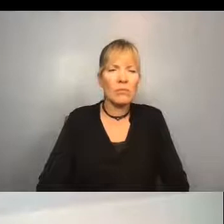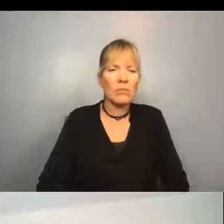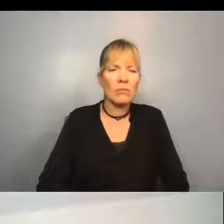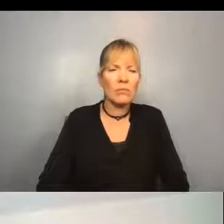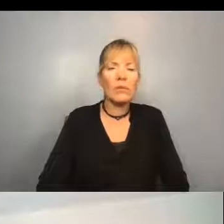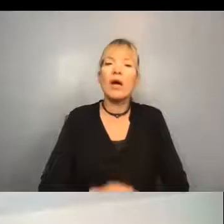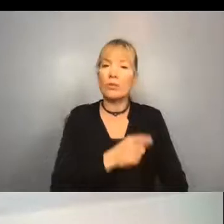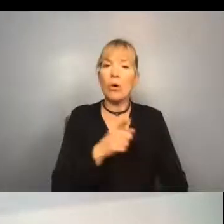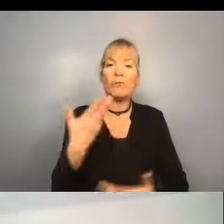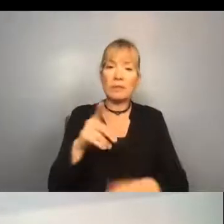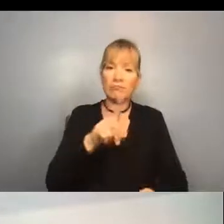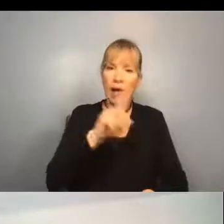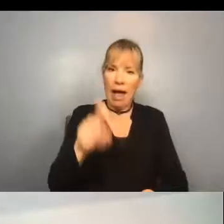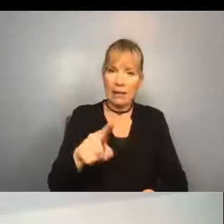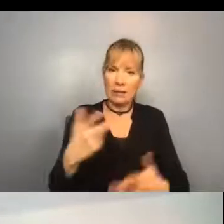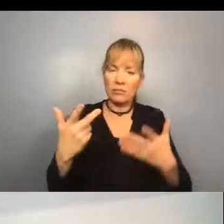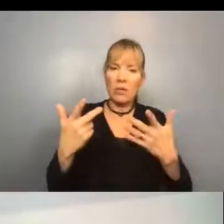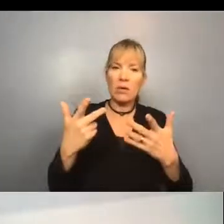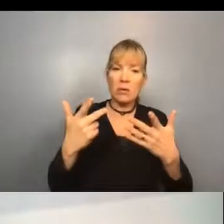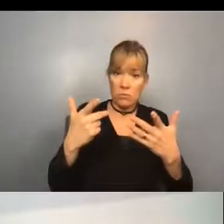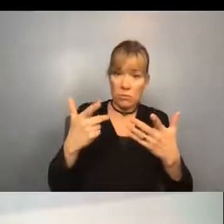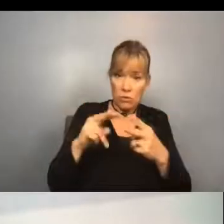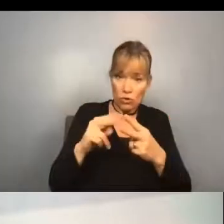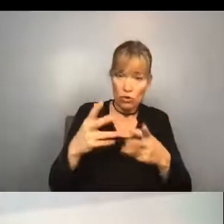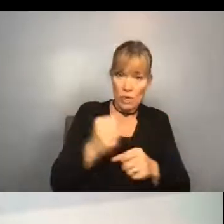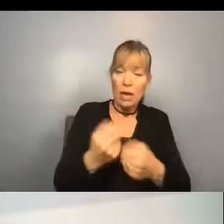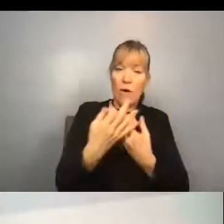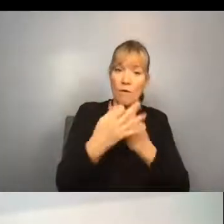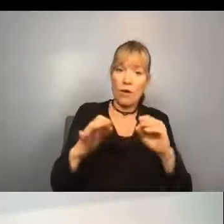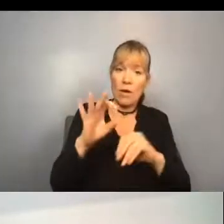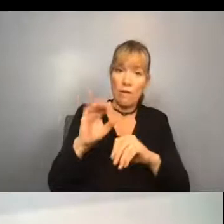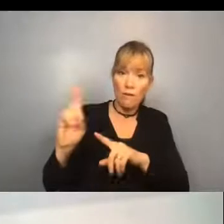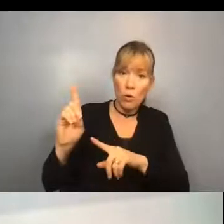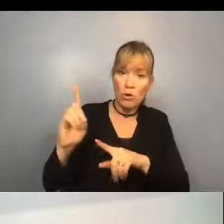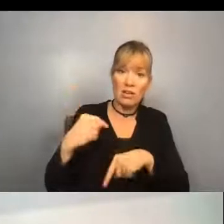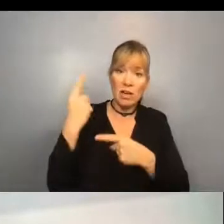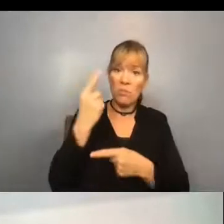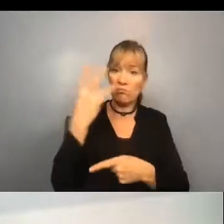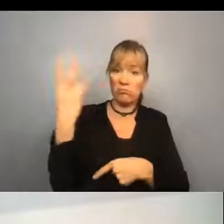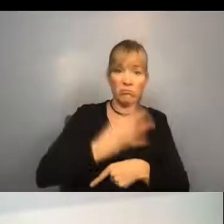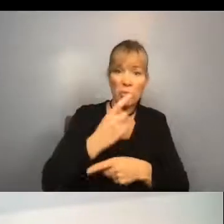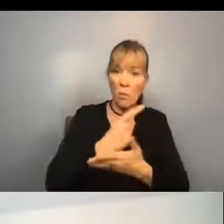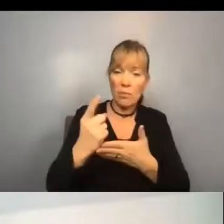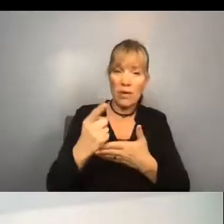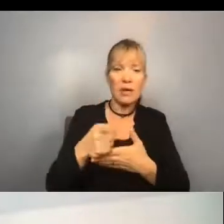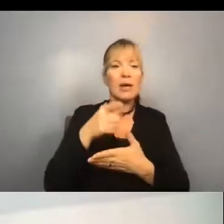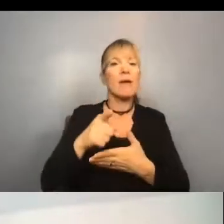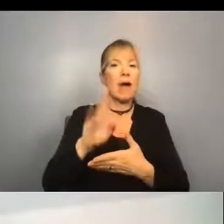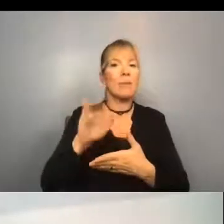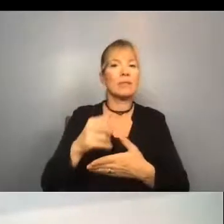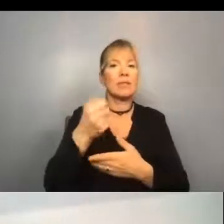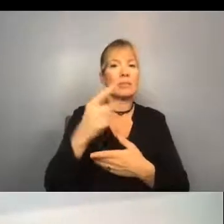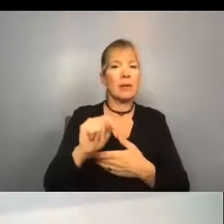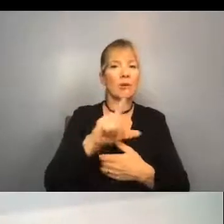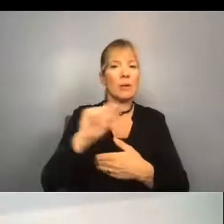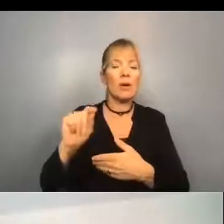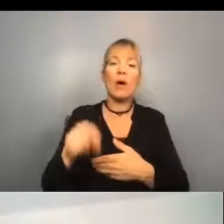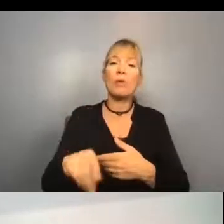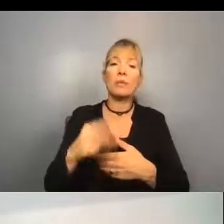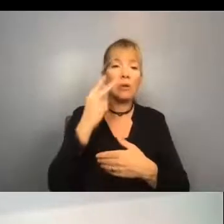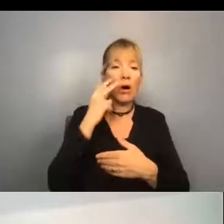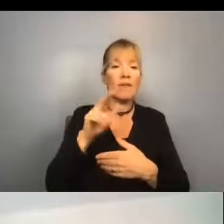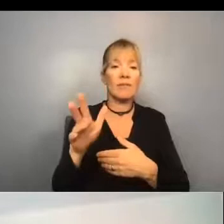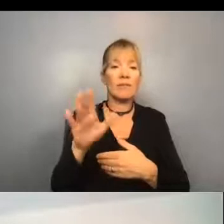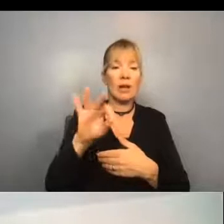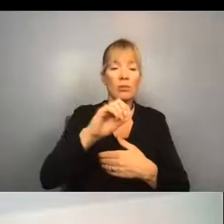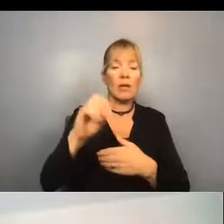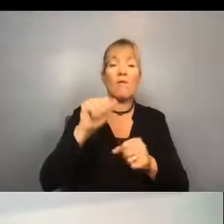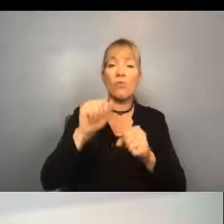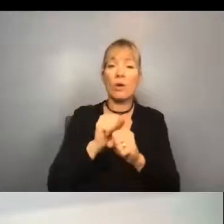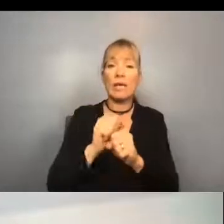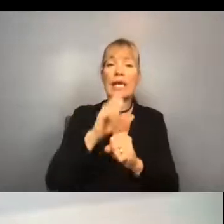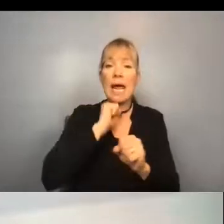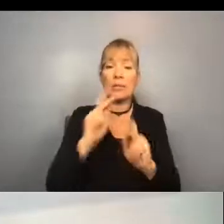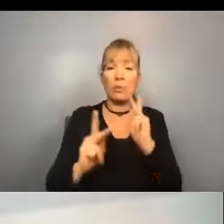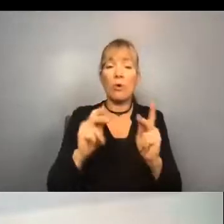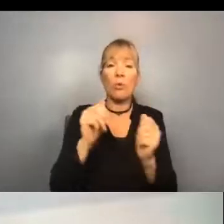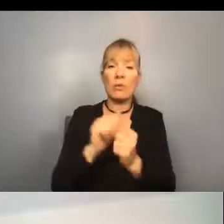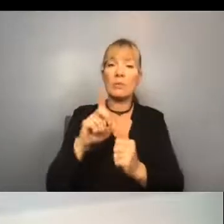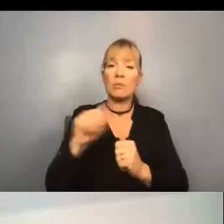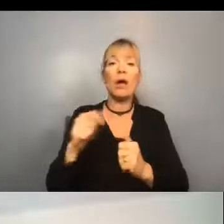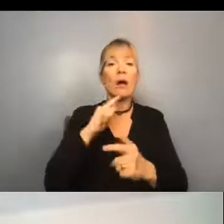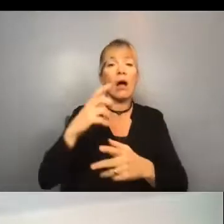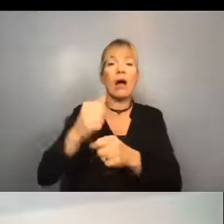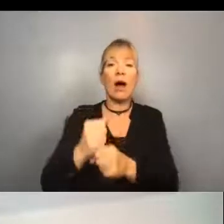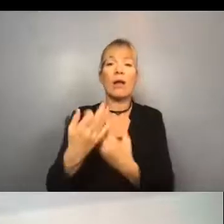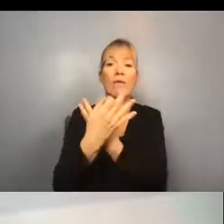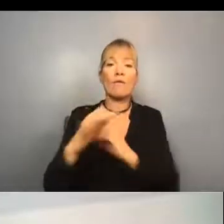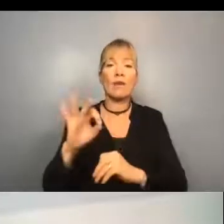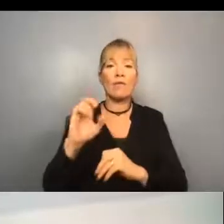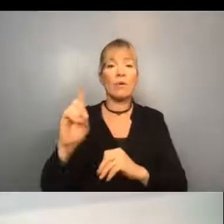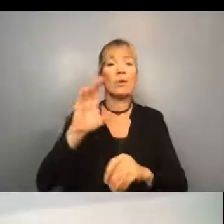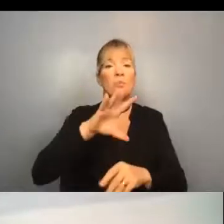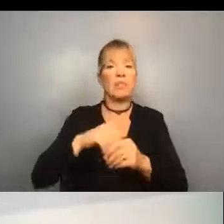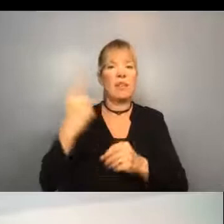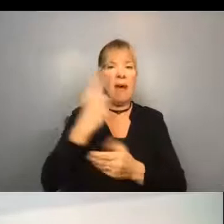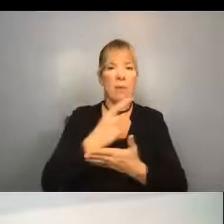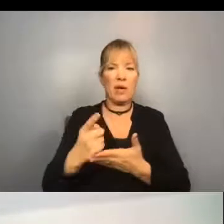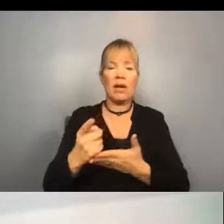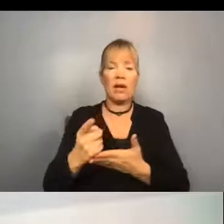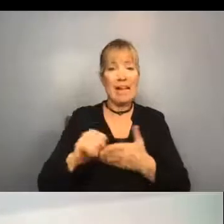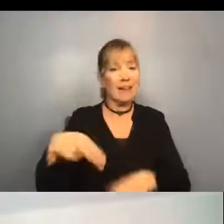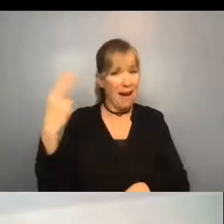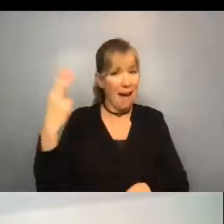have the food that they wanted. So, we did ask, as I mentioned, whether people received any free food in the past week. This was in September of 2020, and we found that 59% of working-age persons with disabilities received free food in the past week, which is really high.